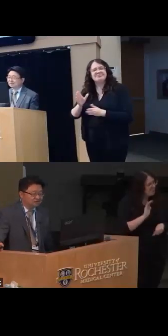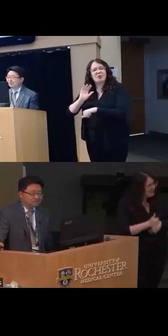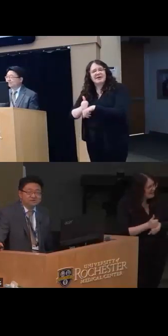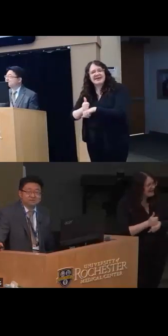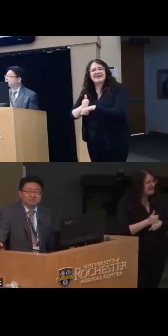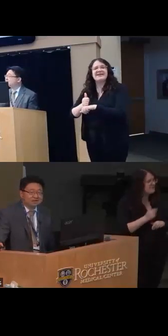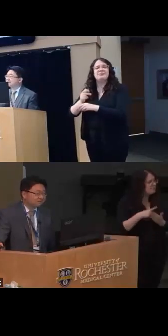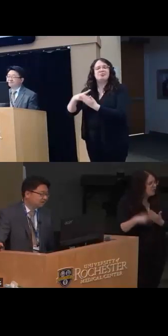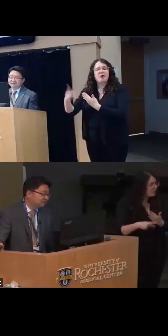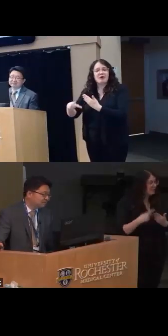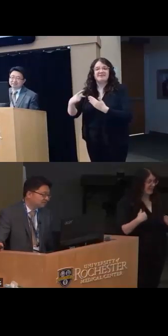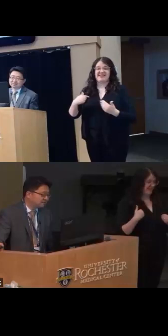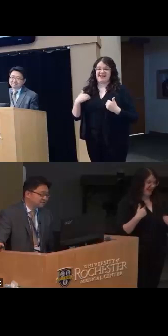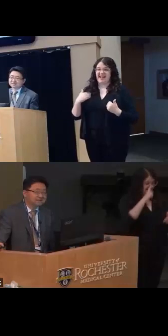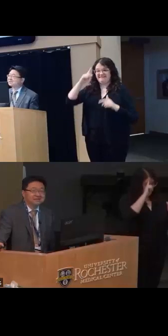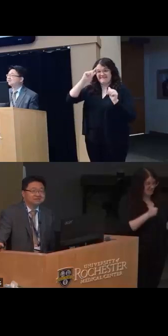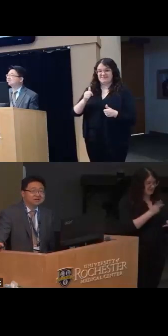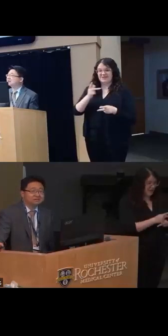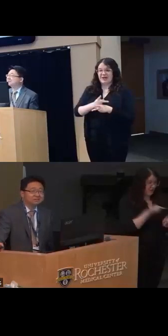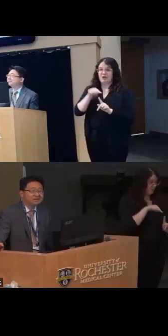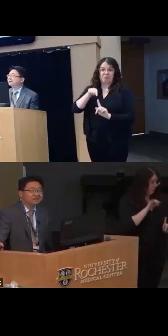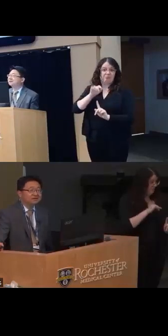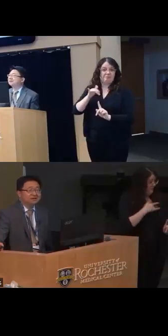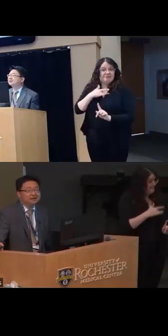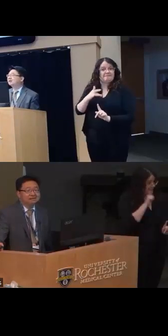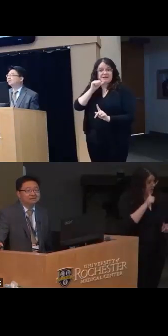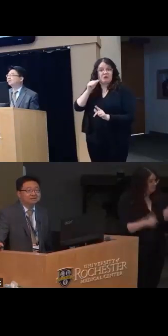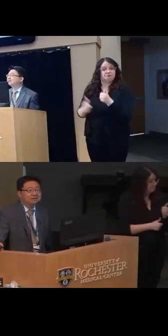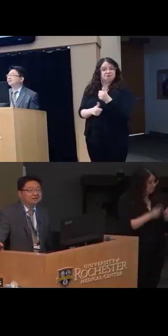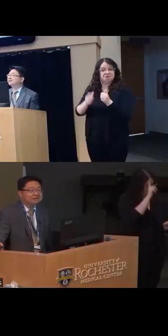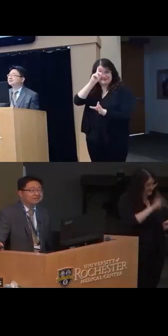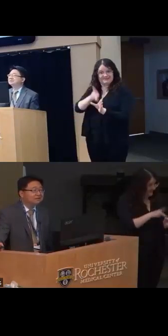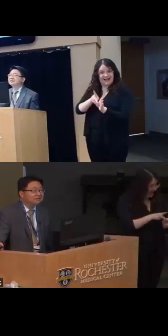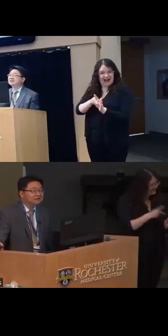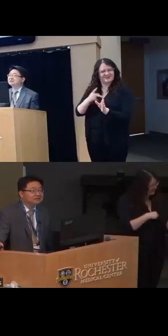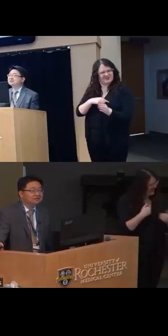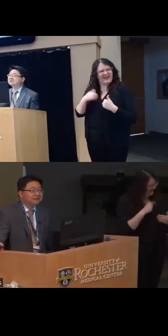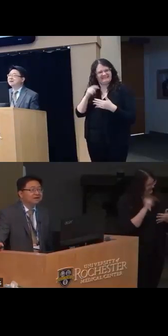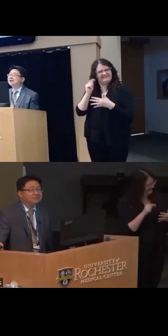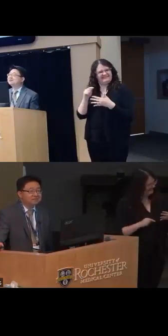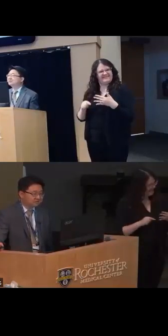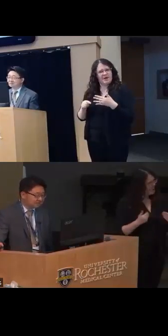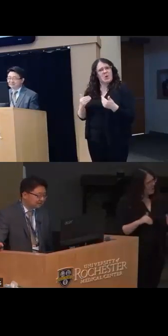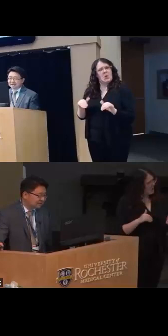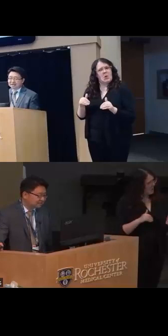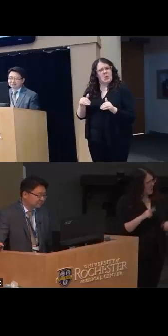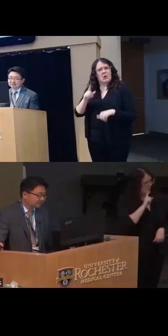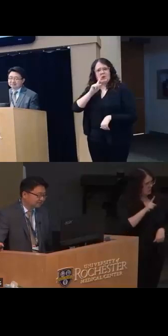which program healed programs and Etc that is really touching the boundaries of psychiatry